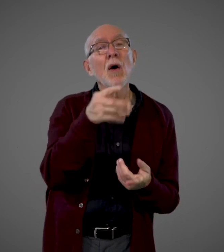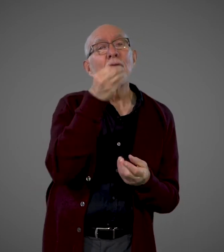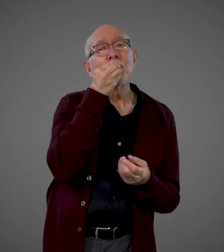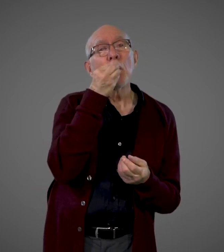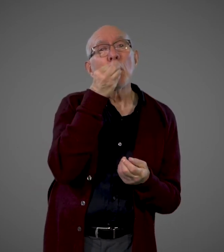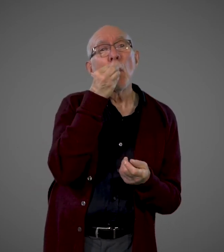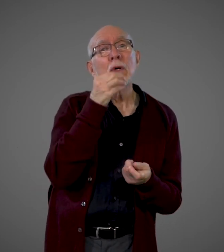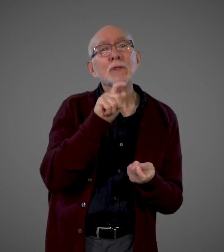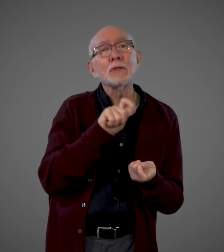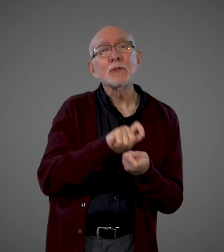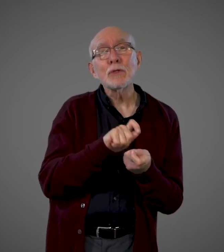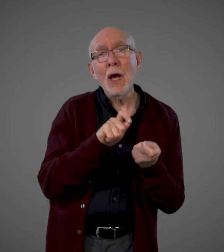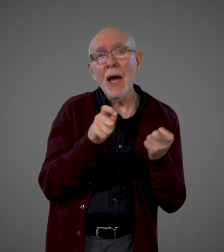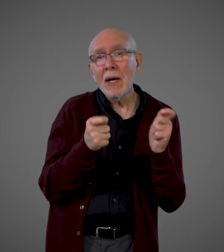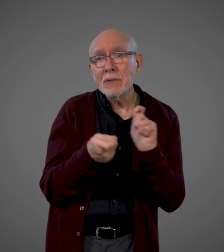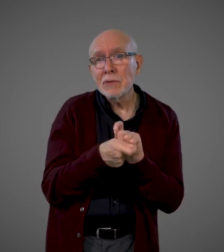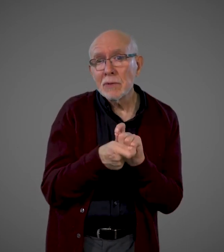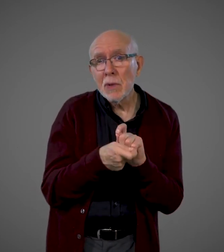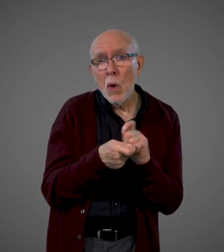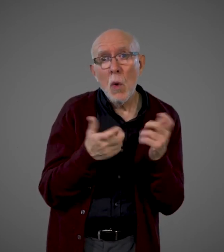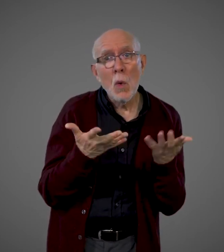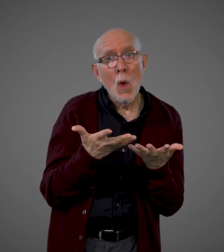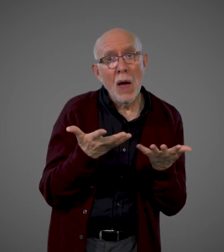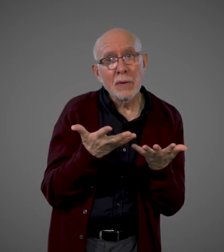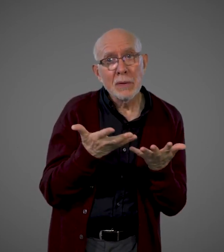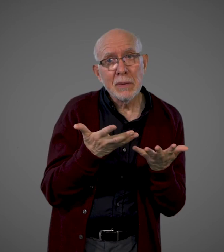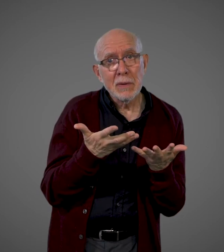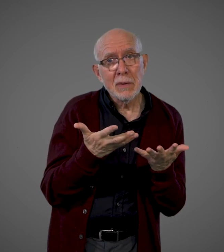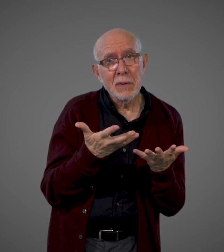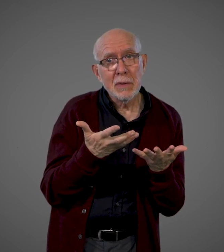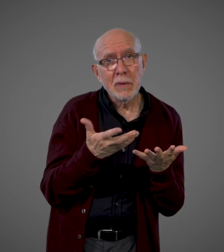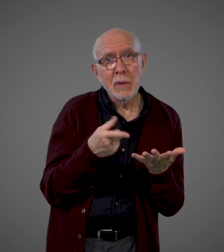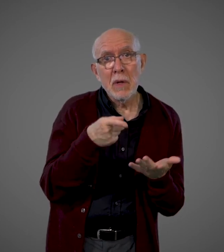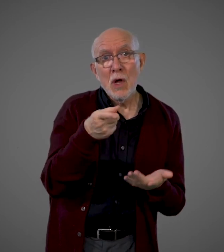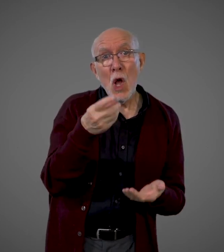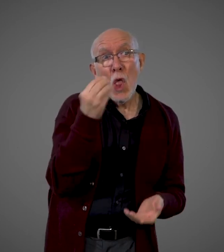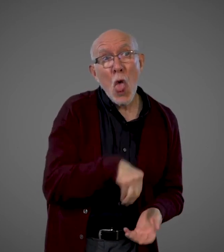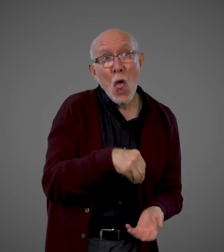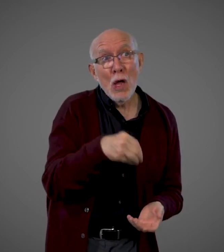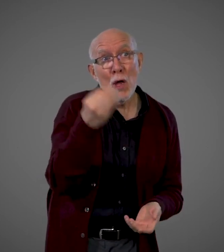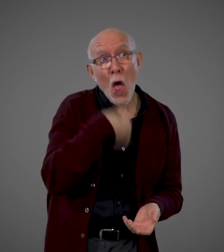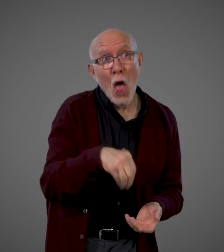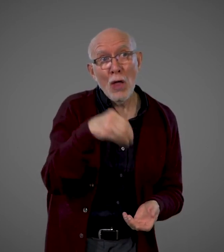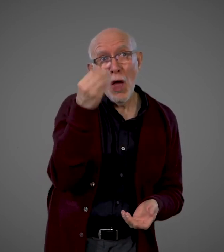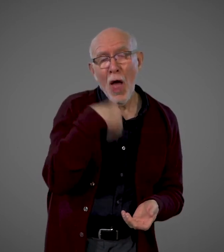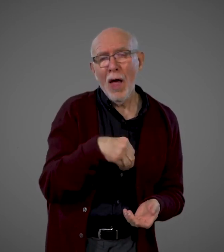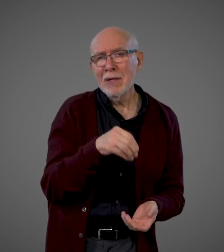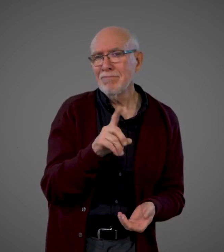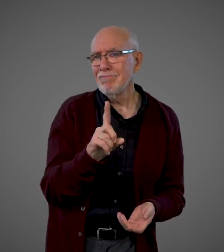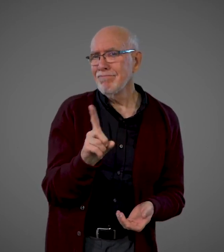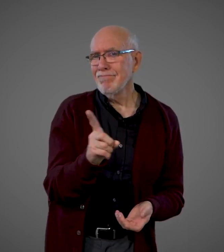Your eating habits may have to change. If you like to eat constantly, all day long,